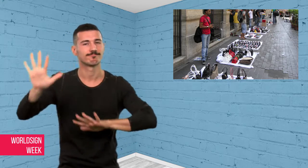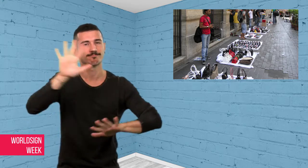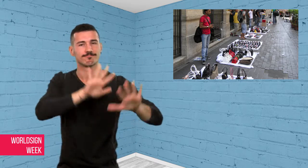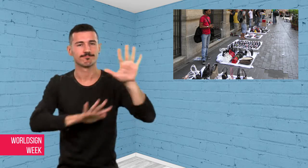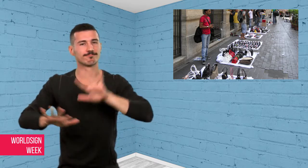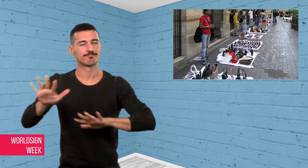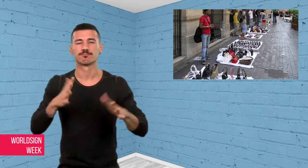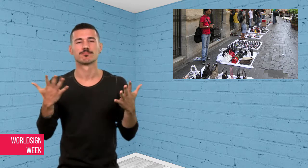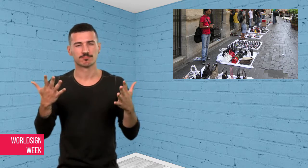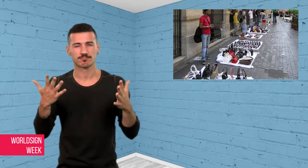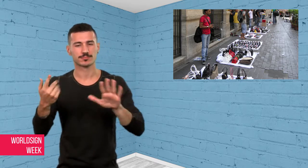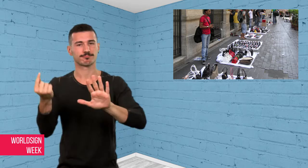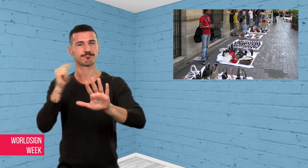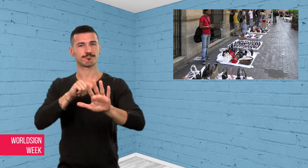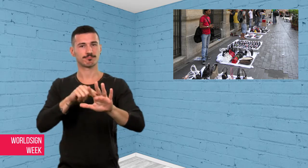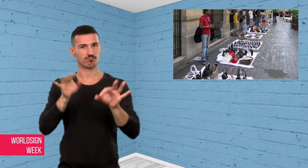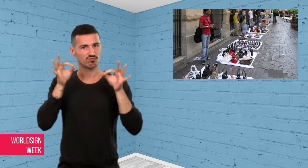chain and whip.